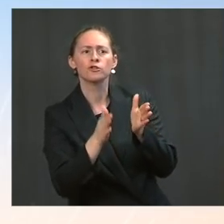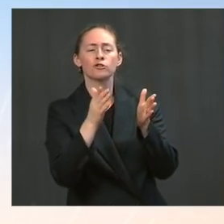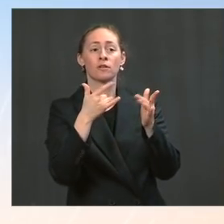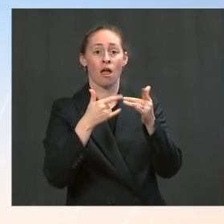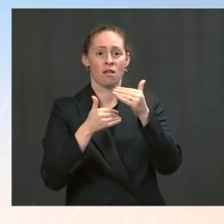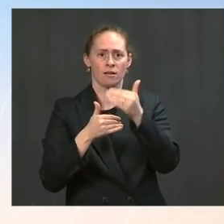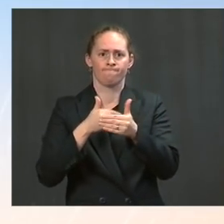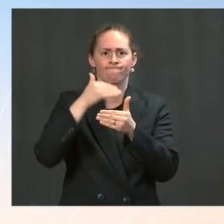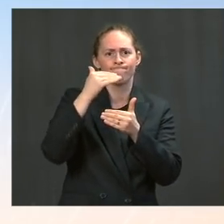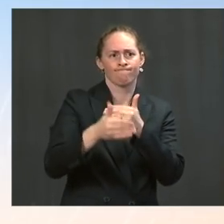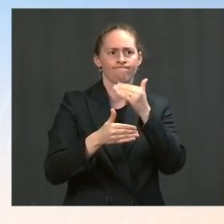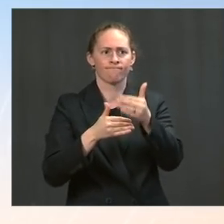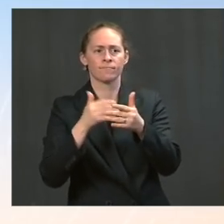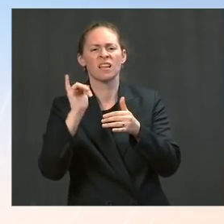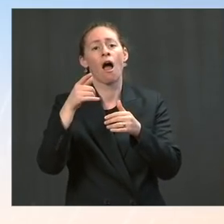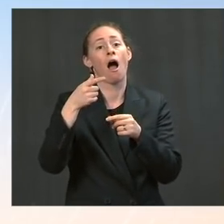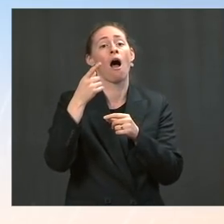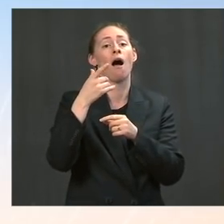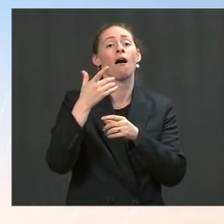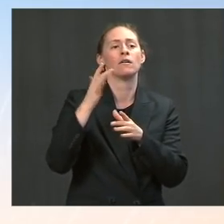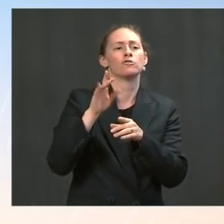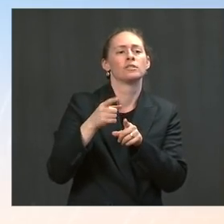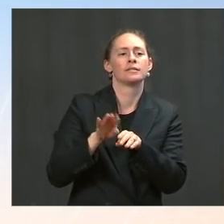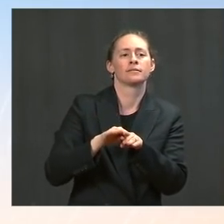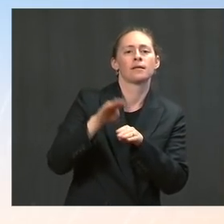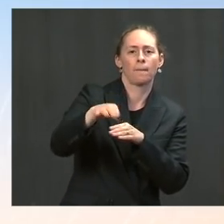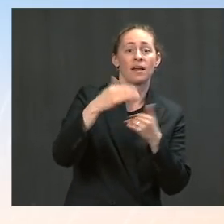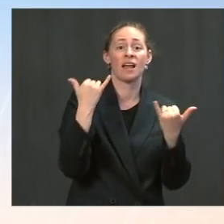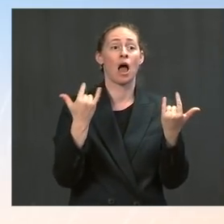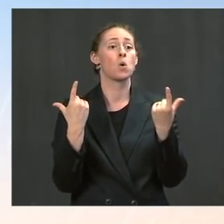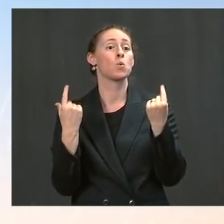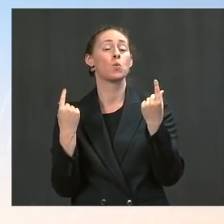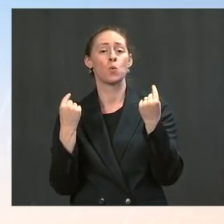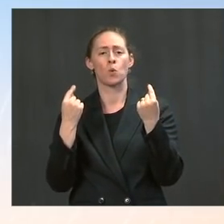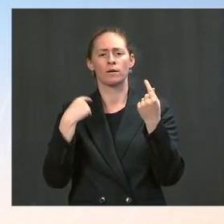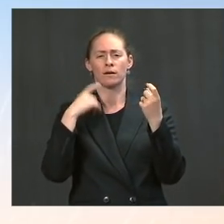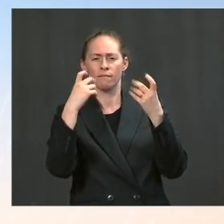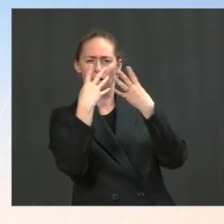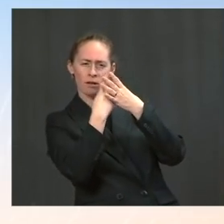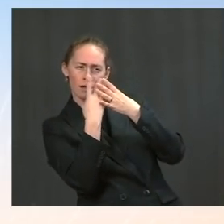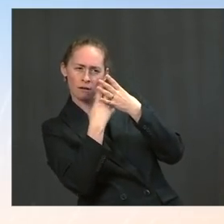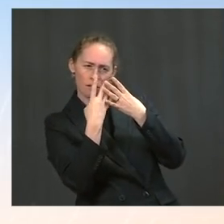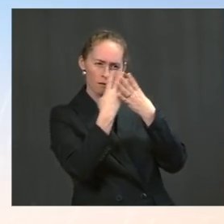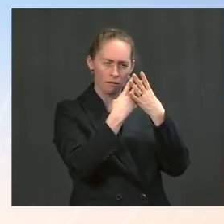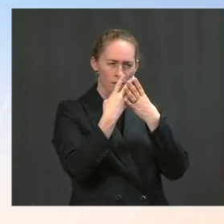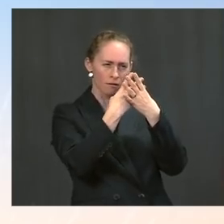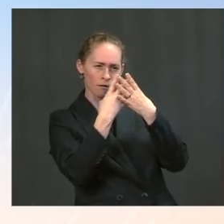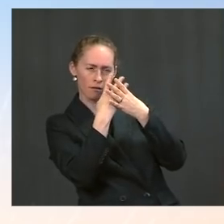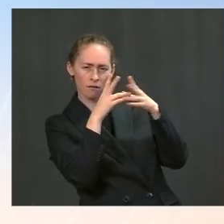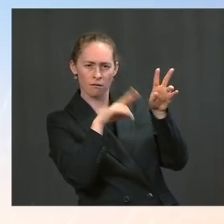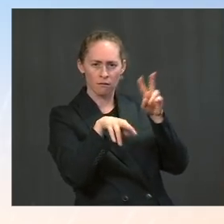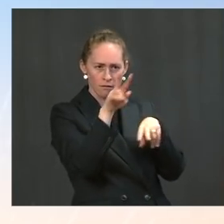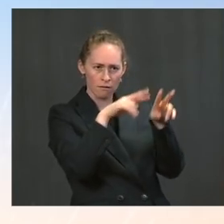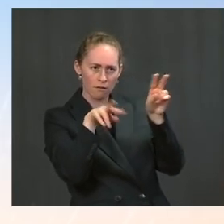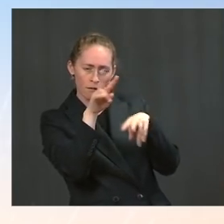which is security vetting, which would need to be completed before any individual is relocated to a base in the United States.